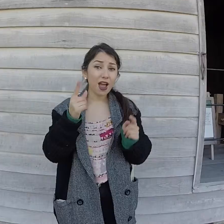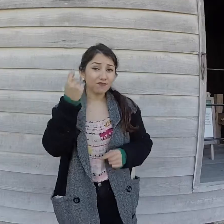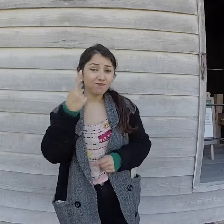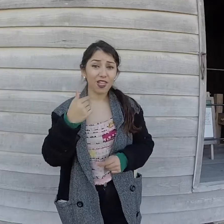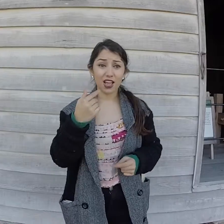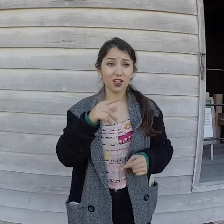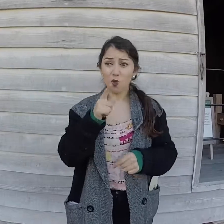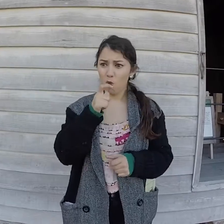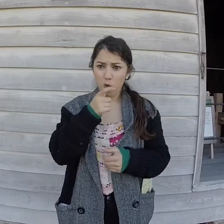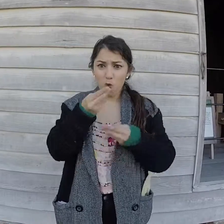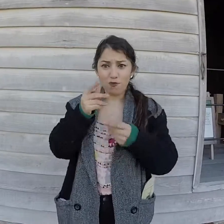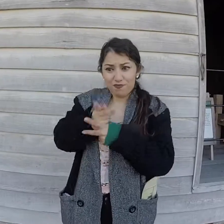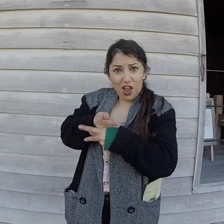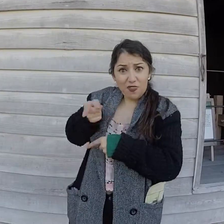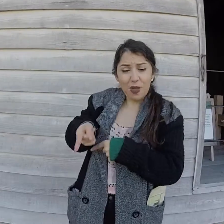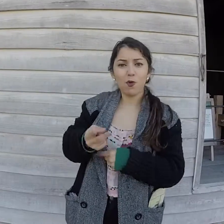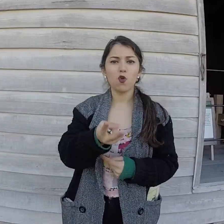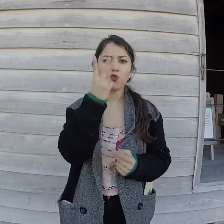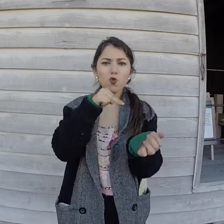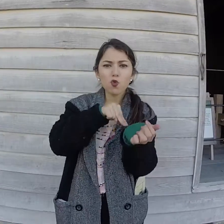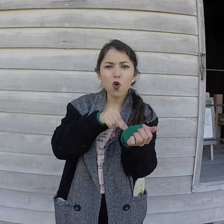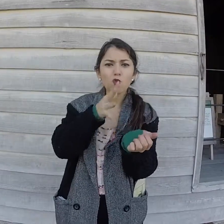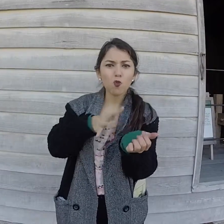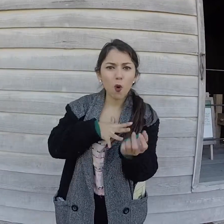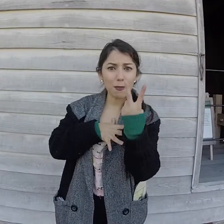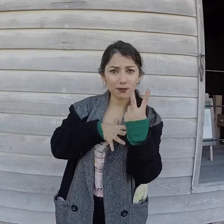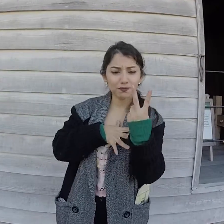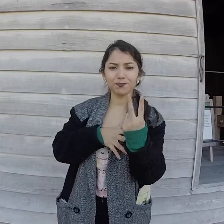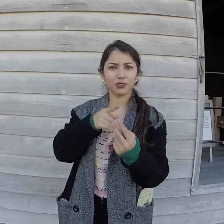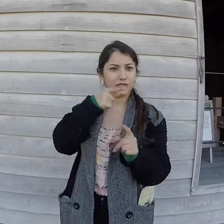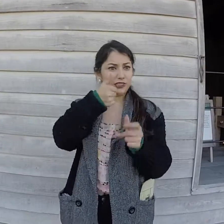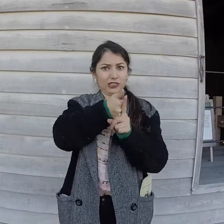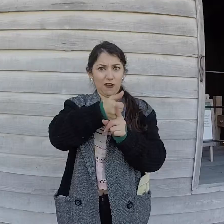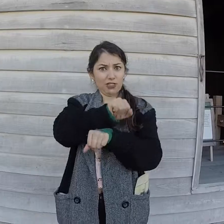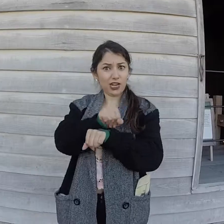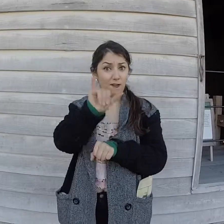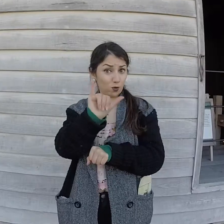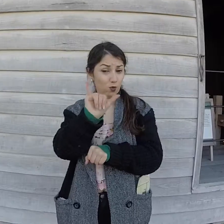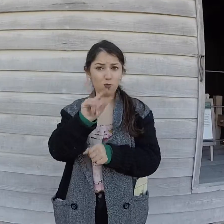but who takes care of them? Two nurses (women) are slaves too,